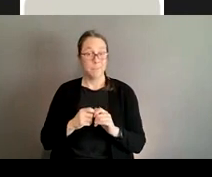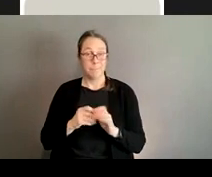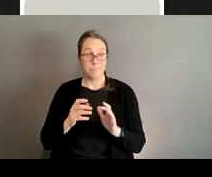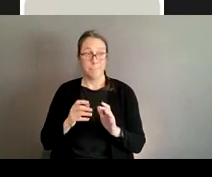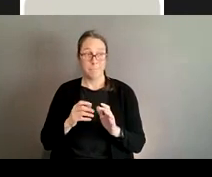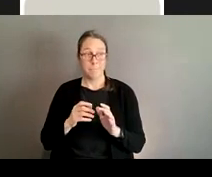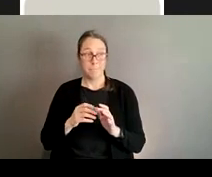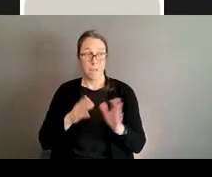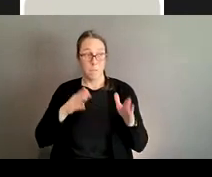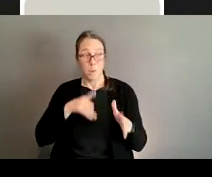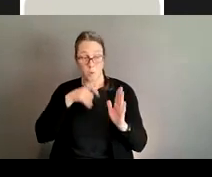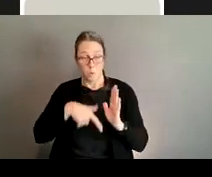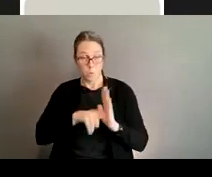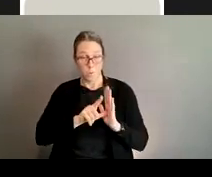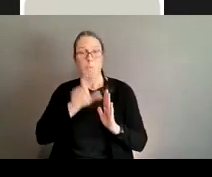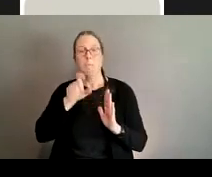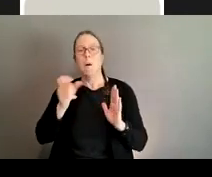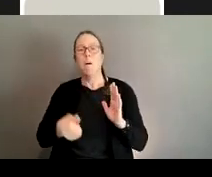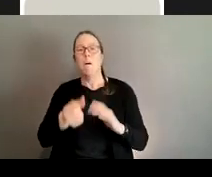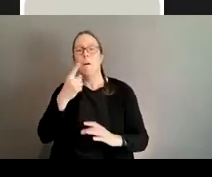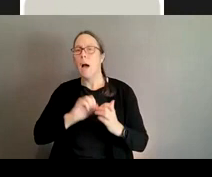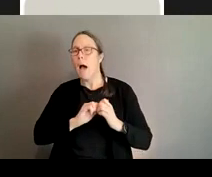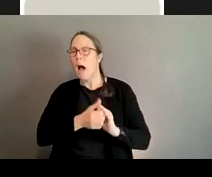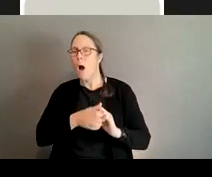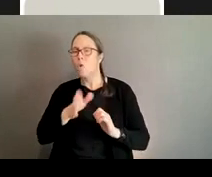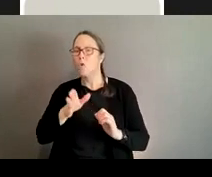needs to understand how you're going to make those ideas happen.